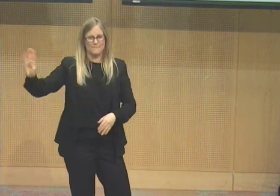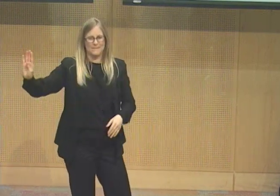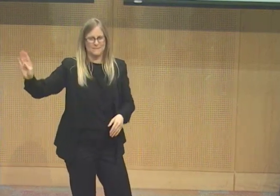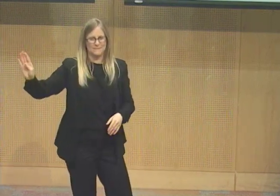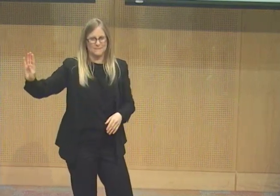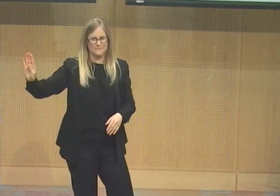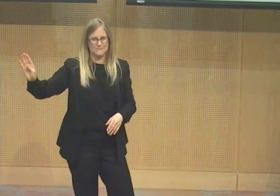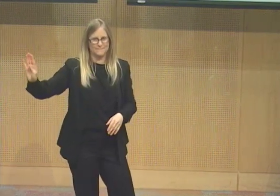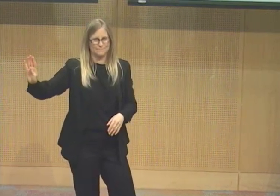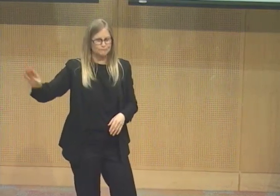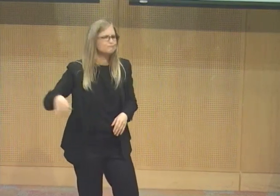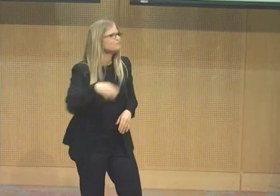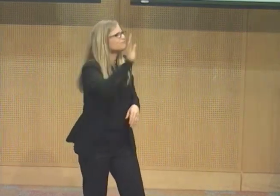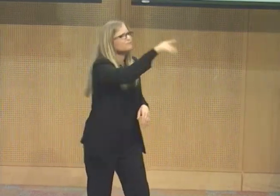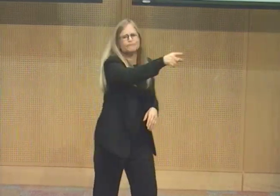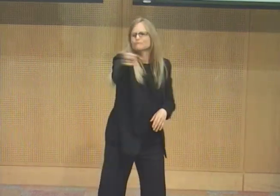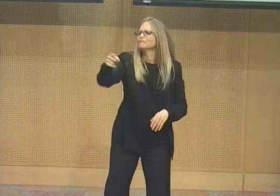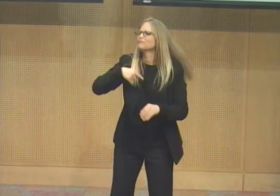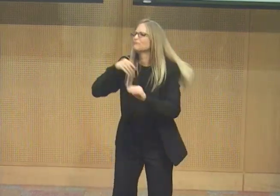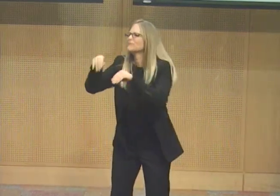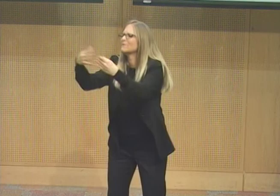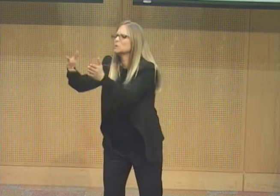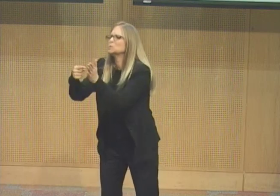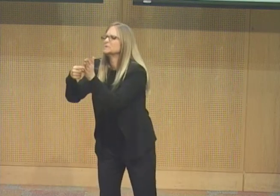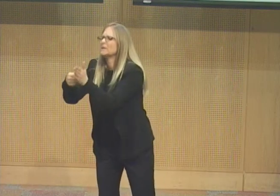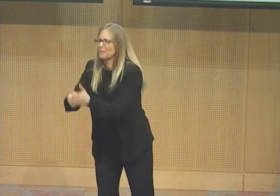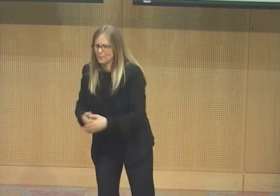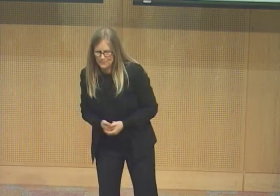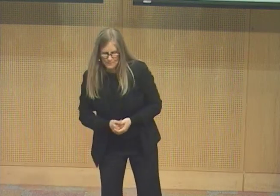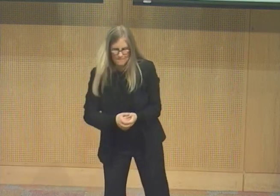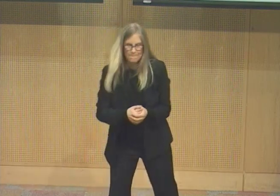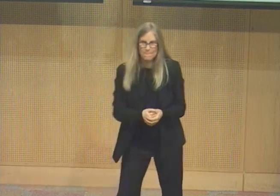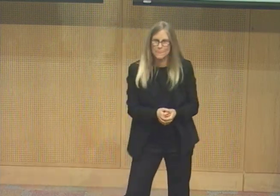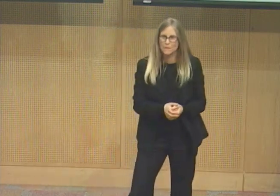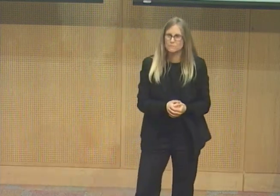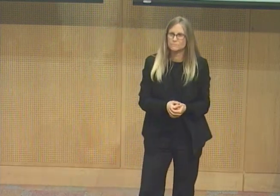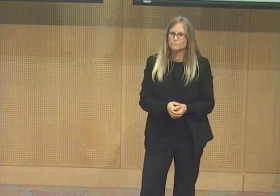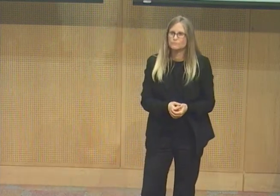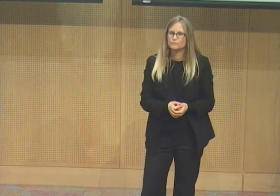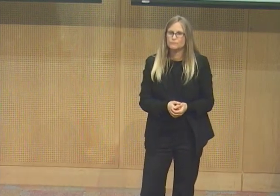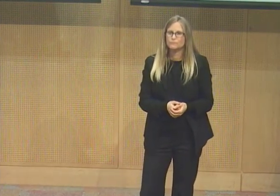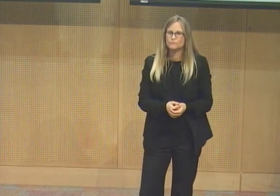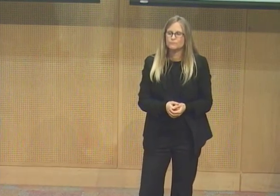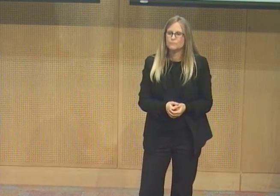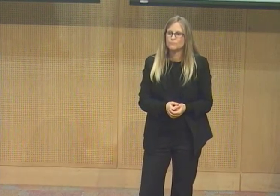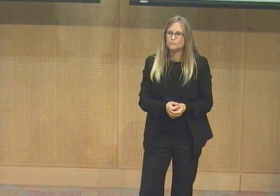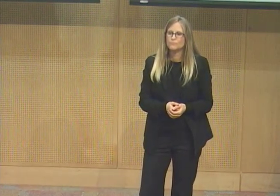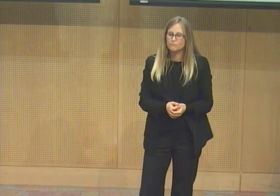if someone expresses meaning "A" but also means "B," that's an implication.